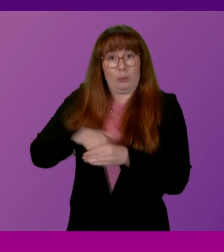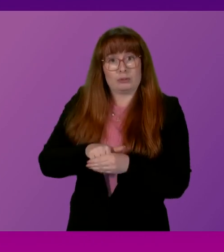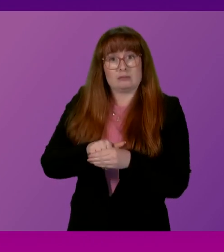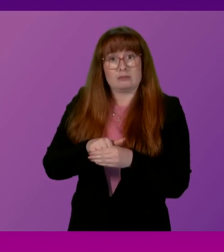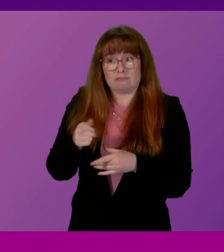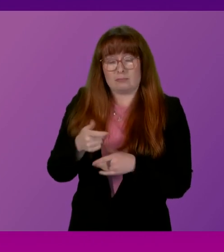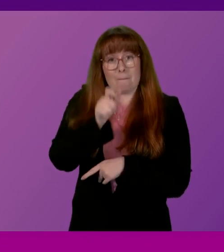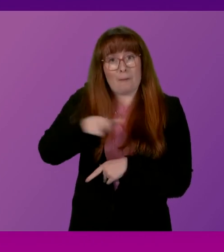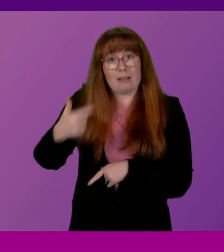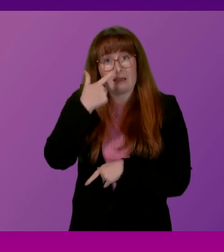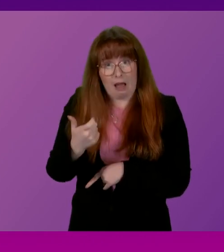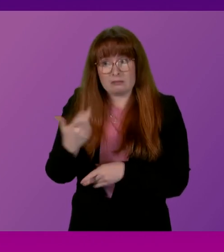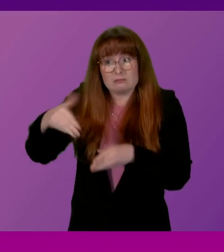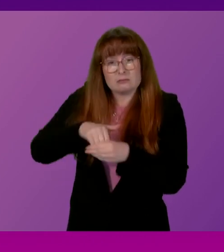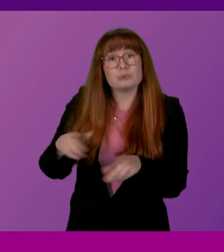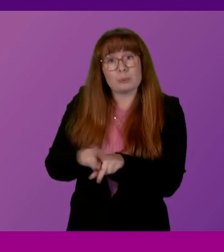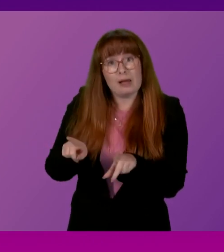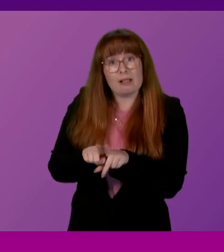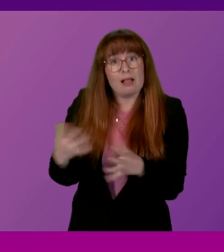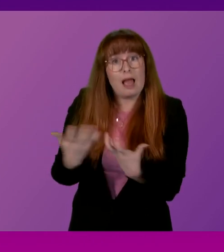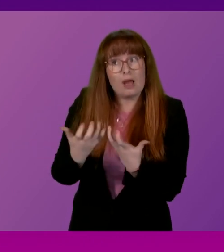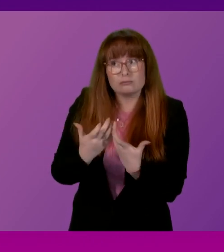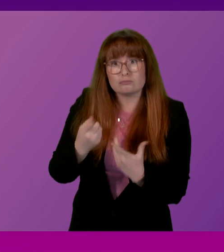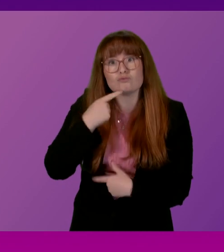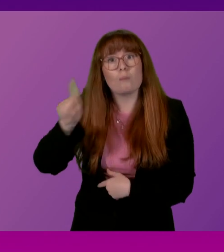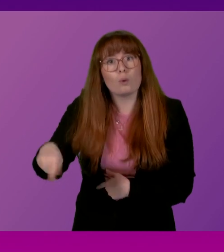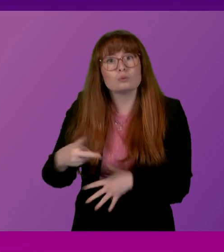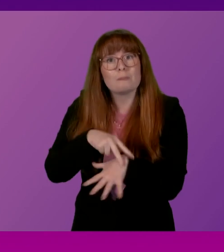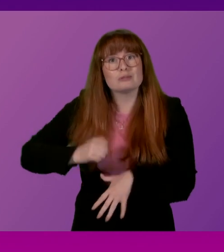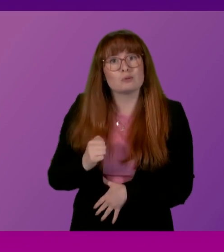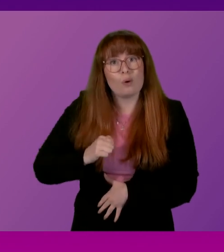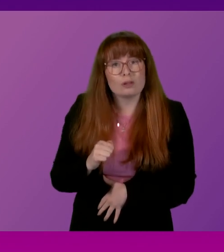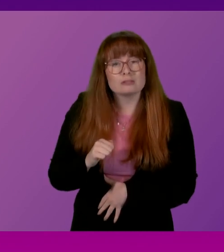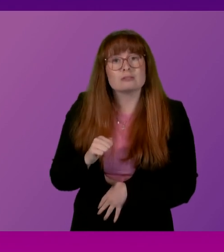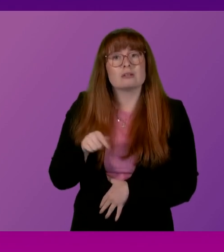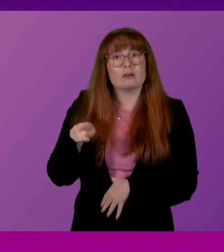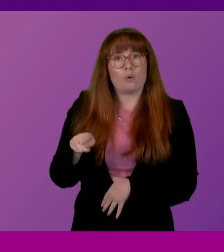The public can also play a part by reporting to Police Scotland, the SFRS or their local